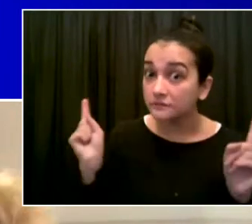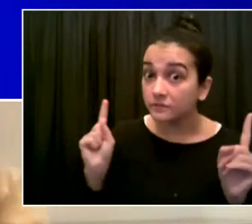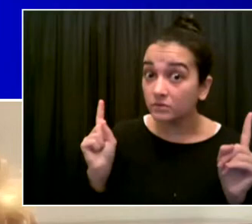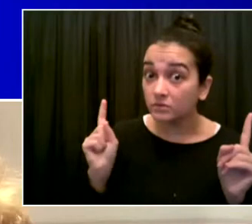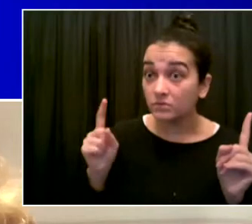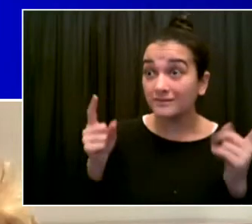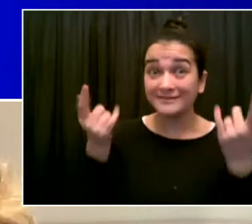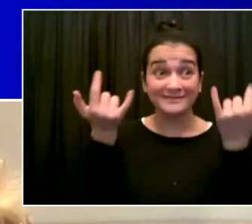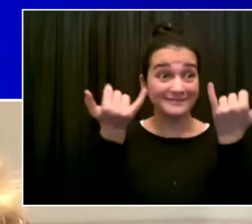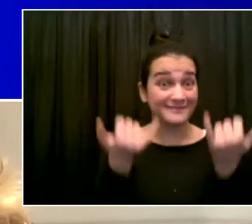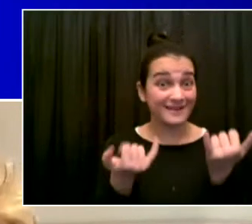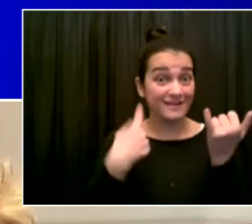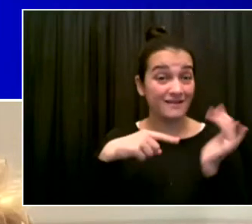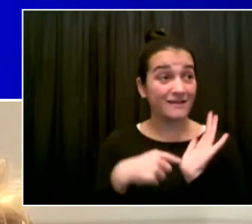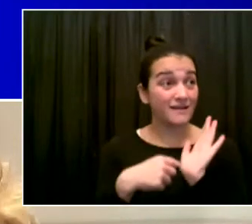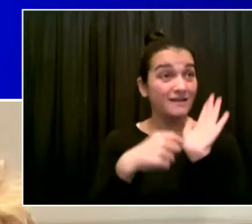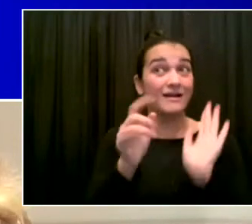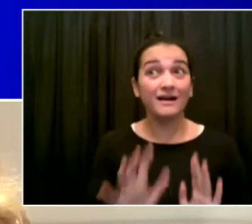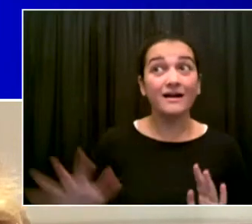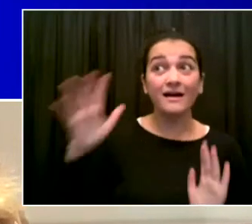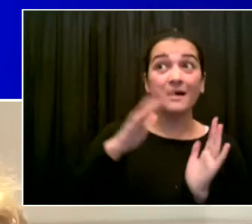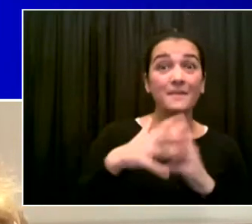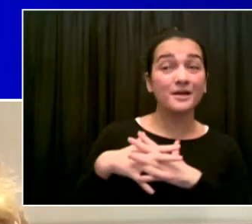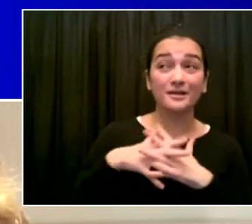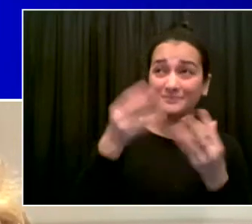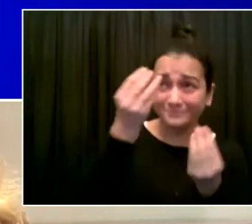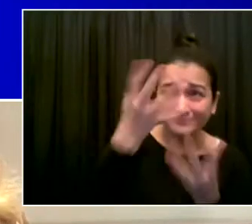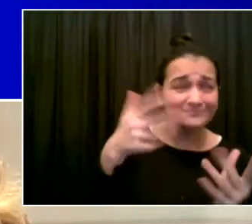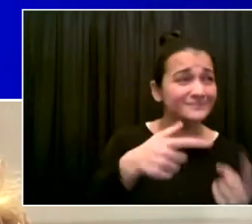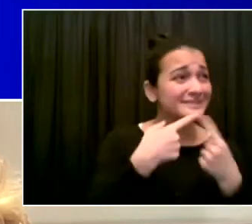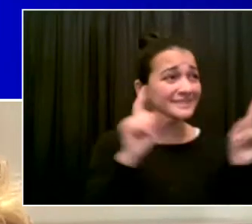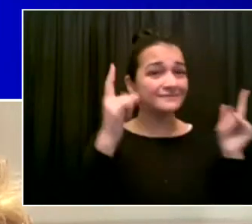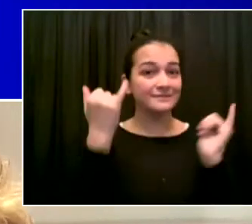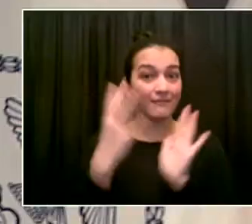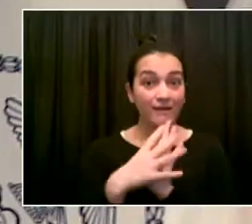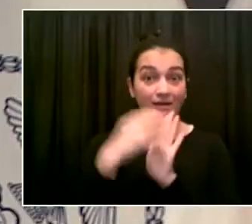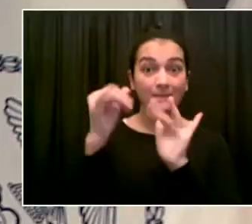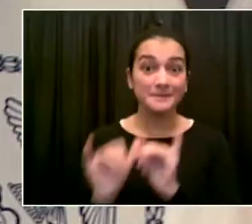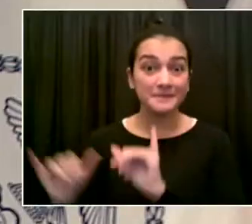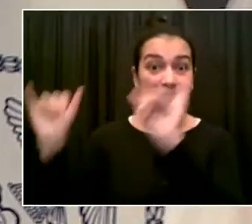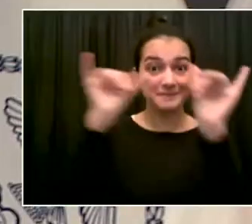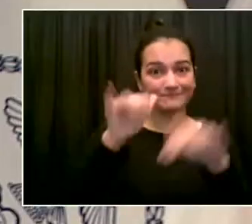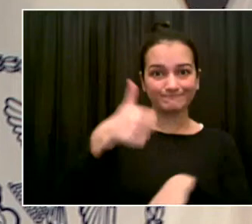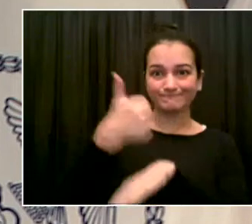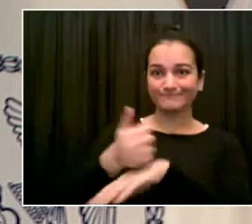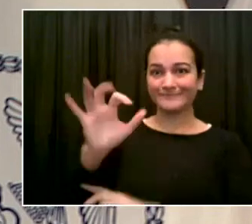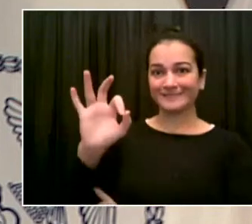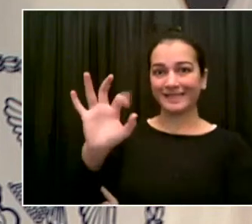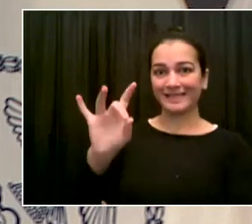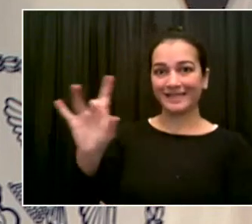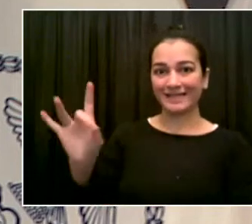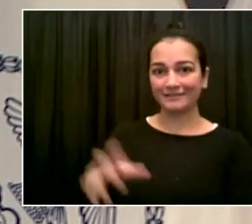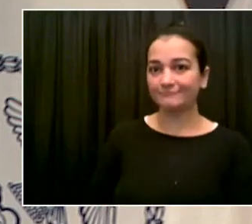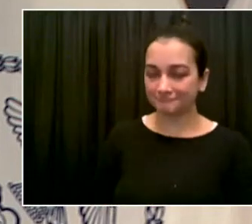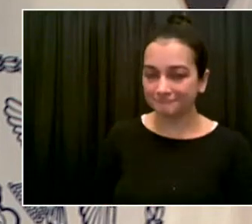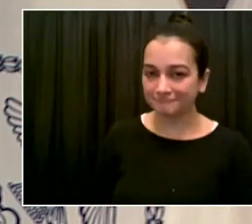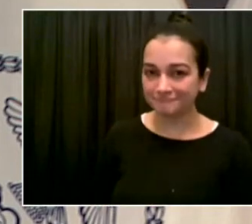WE ARE ALL IN THIS TOGETHER AND TO MAKE SURE MENTAL HEALTH IS